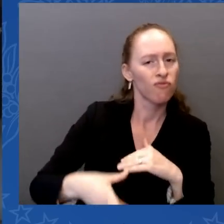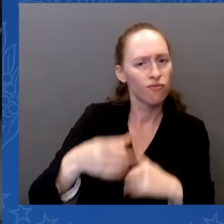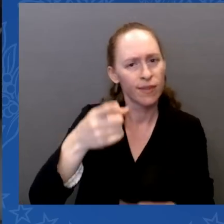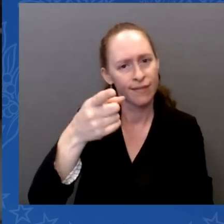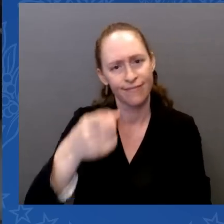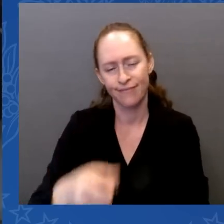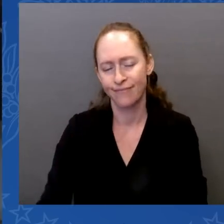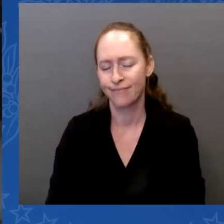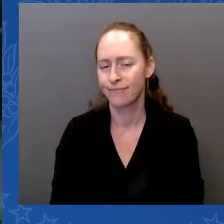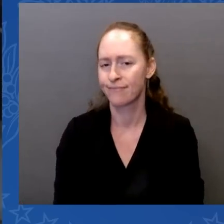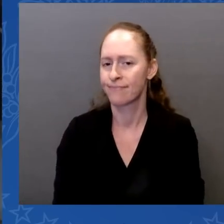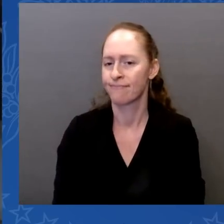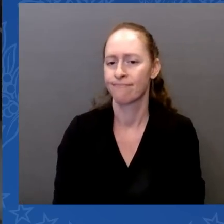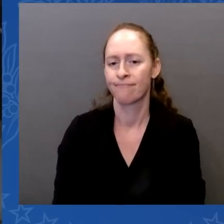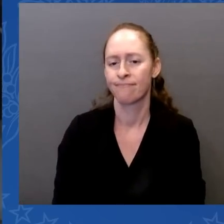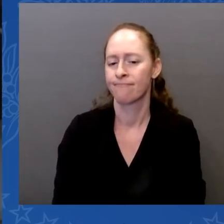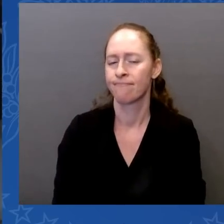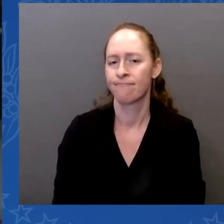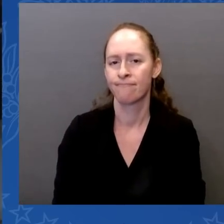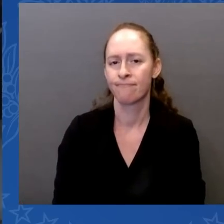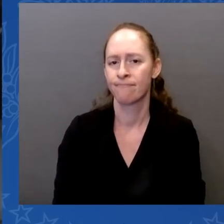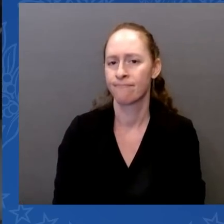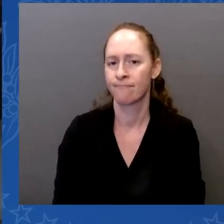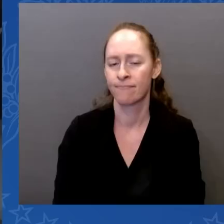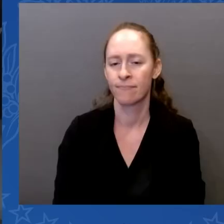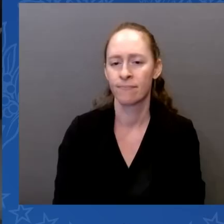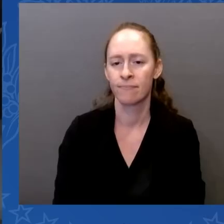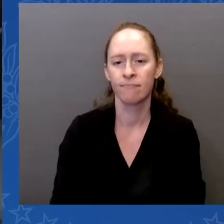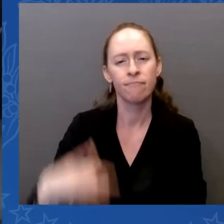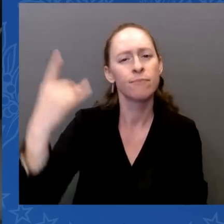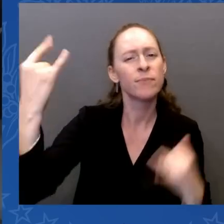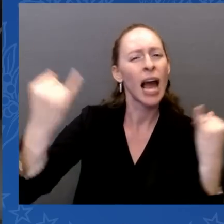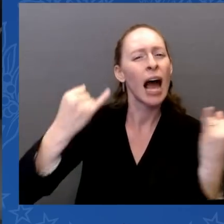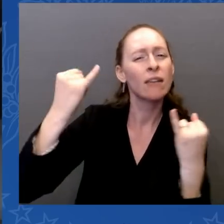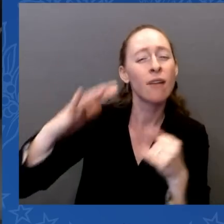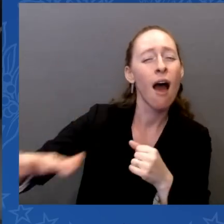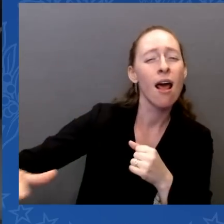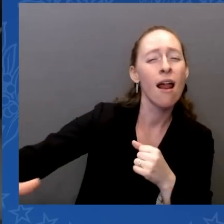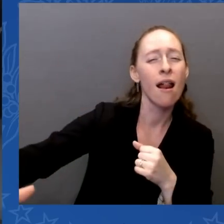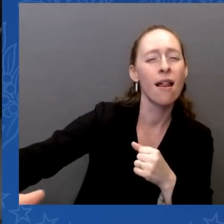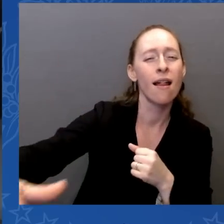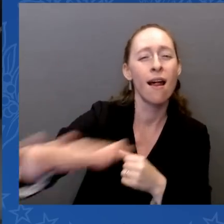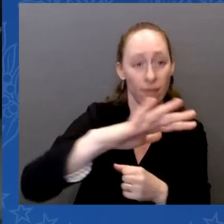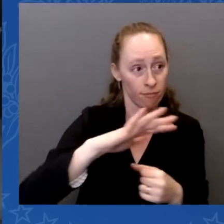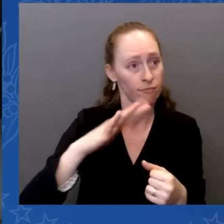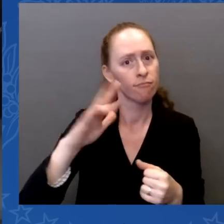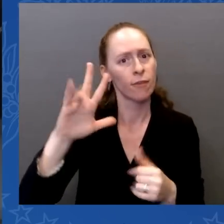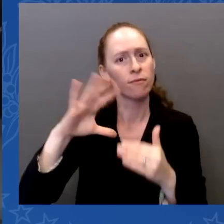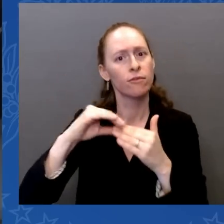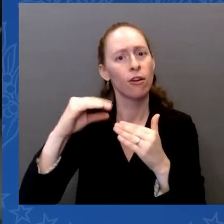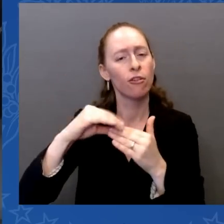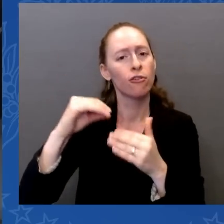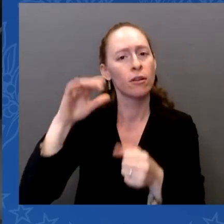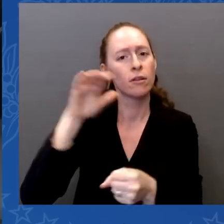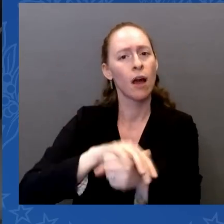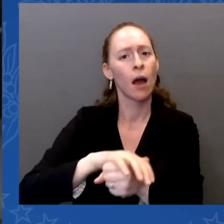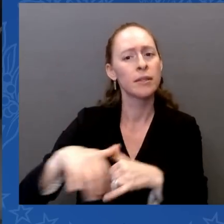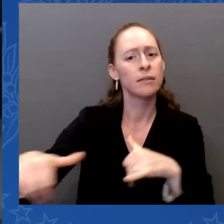everyone in America -- at 35 bucks a shot. Look, I haven't given up on this. You know, we're going to go back at this,